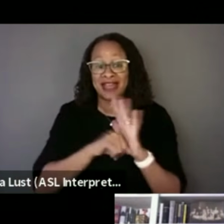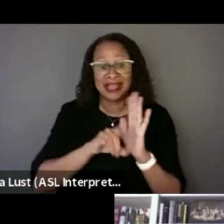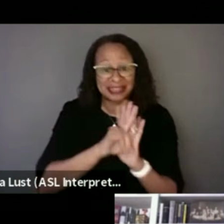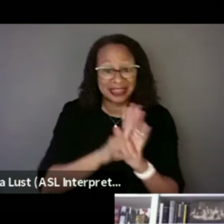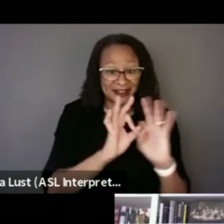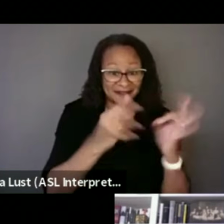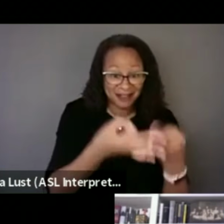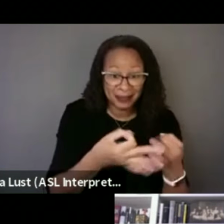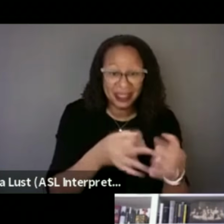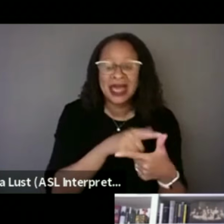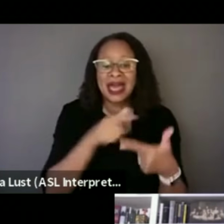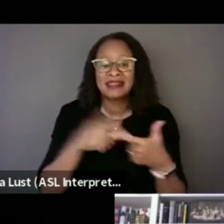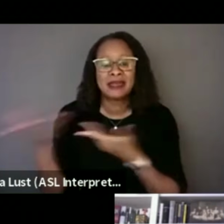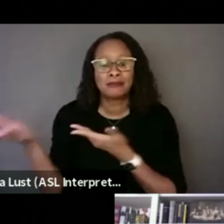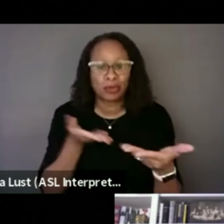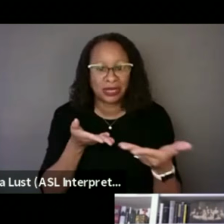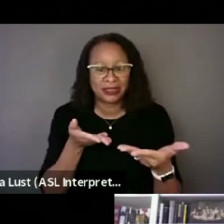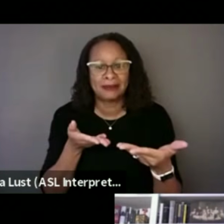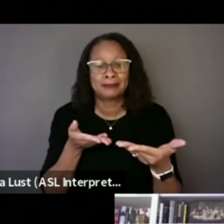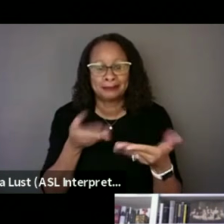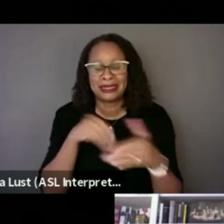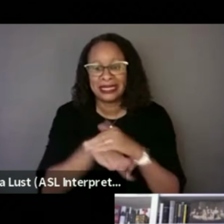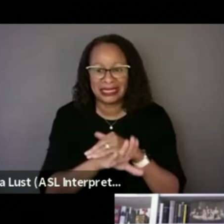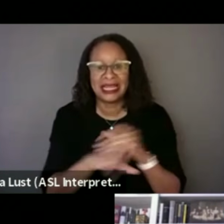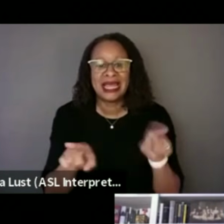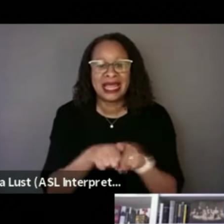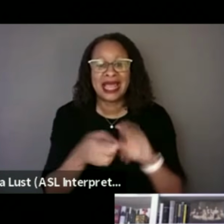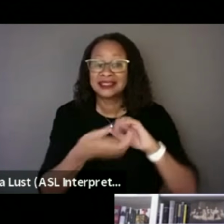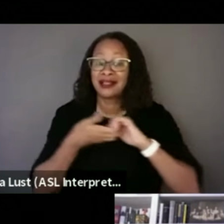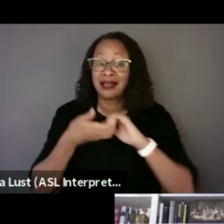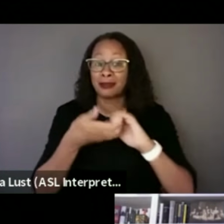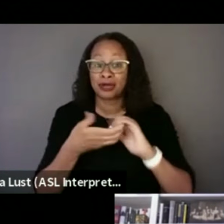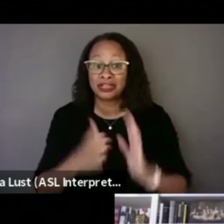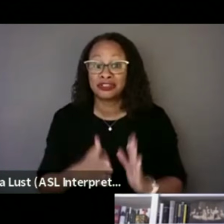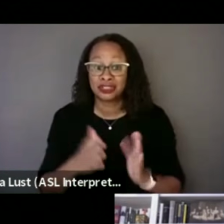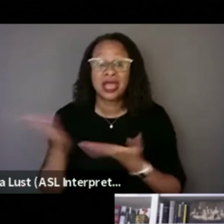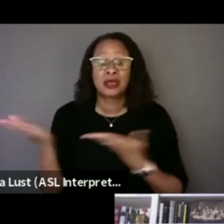and bring them in and bring them in as collaborators, bring their trust.